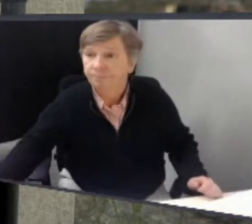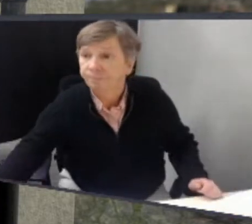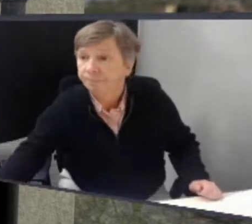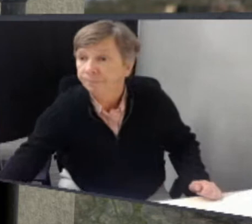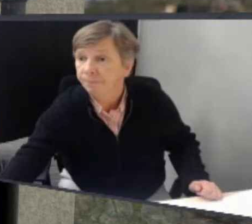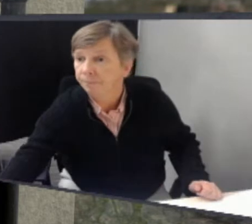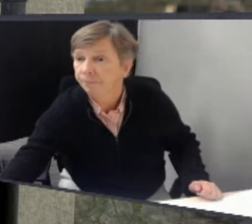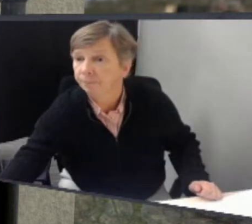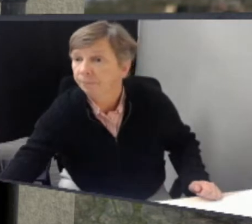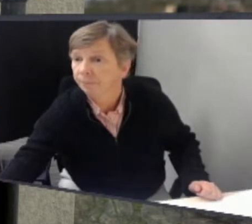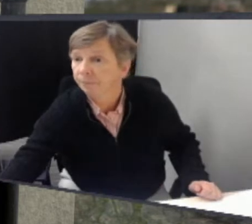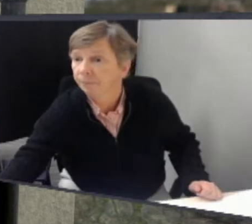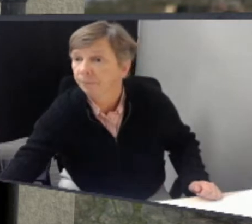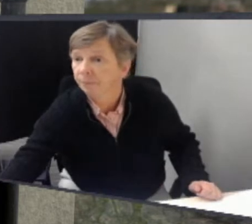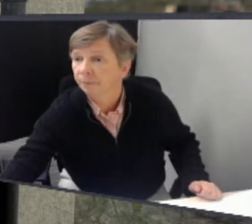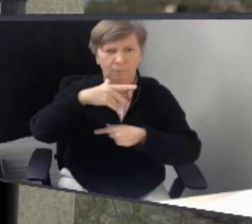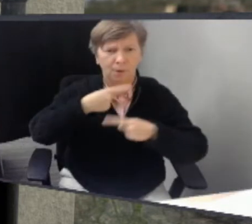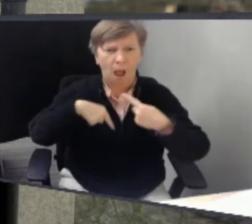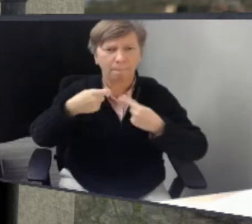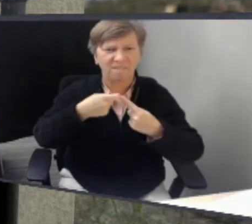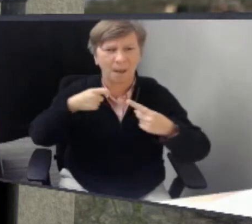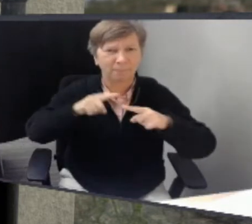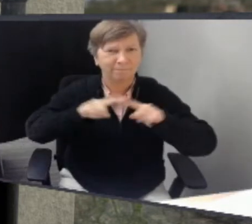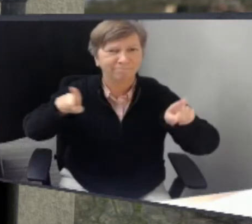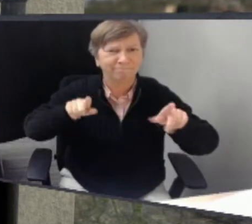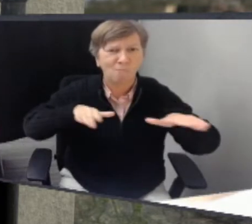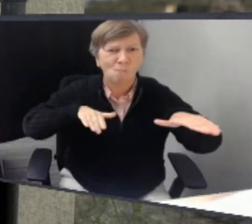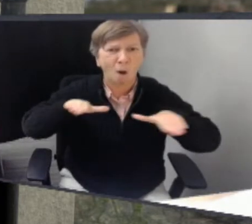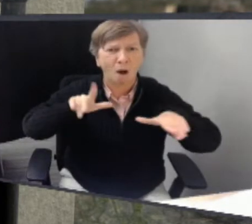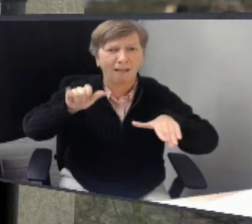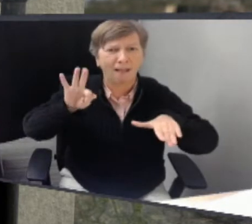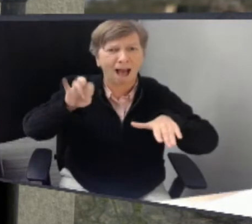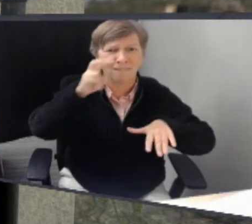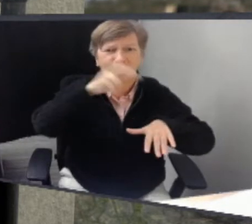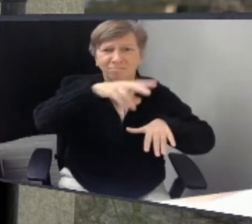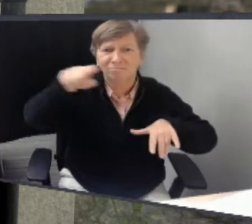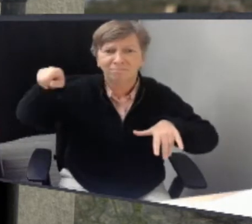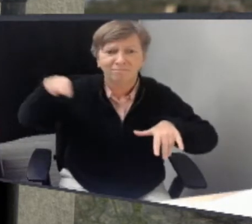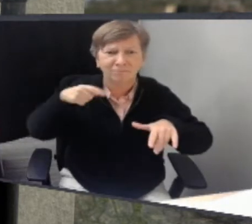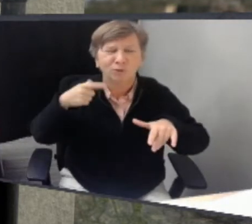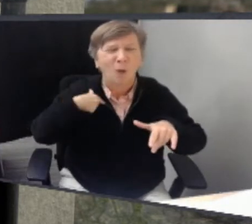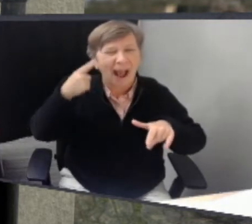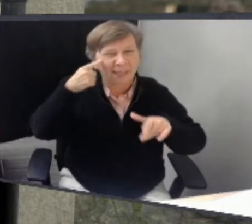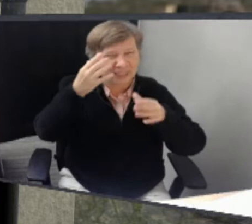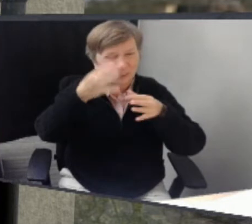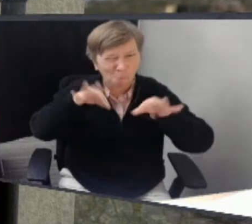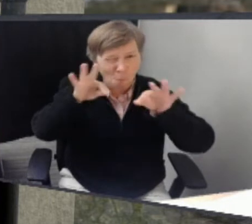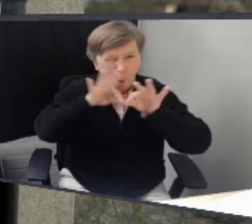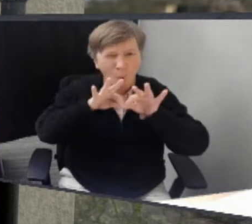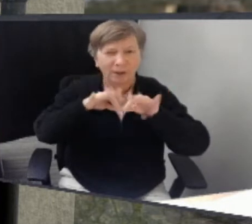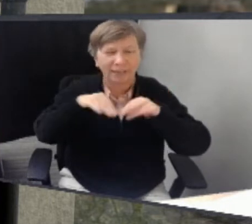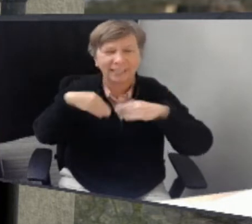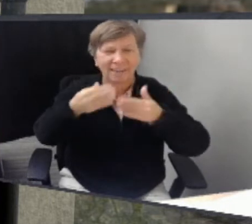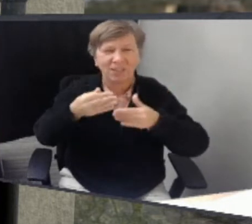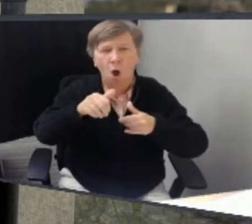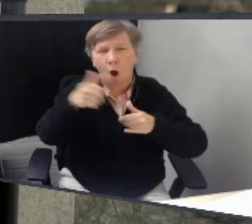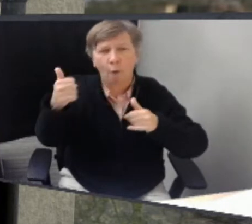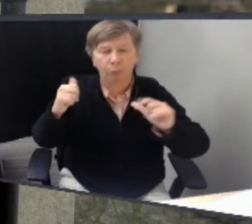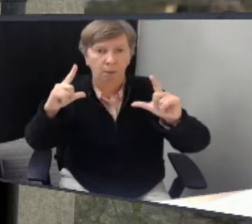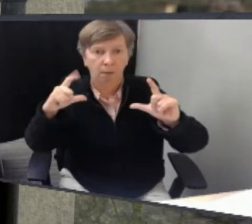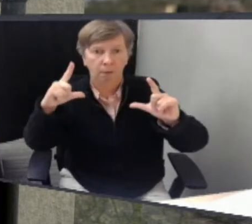I imagine people gathering on Hubs, and people coming from many different walks of life. I think